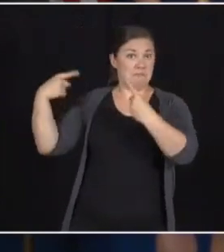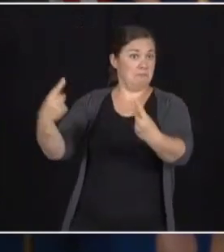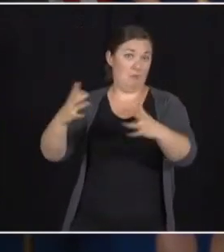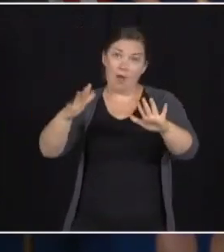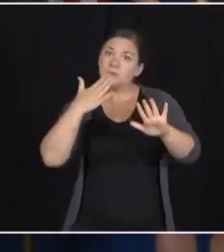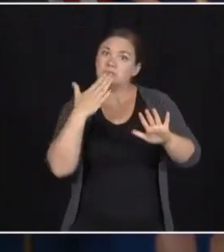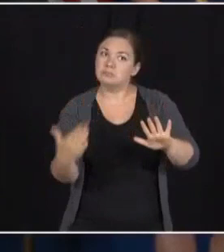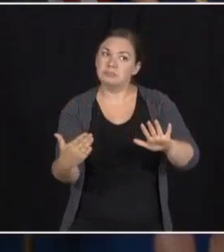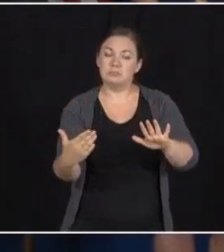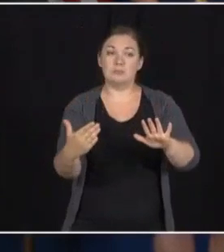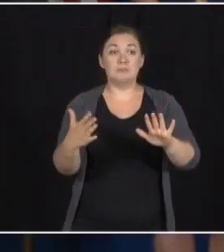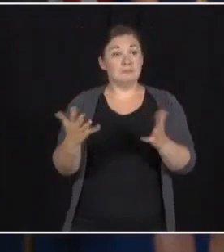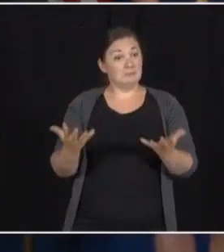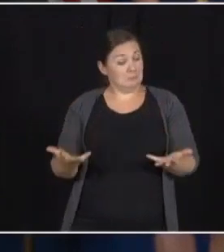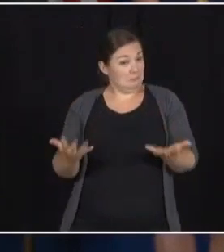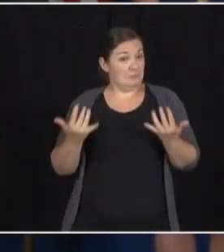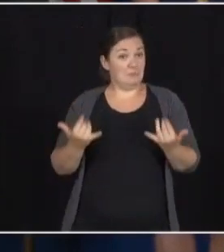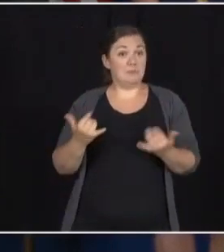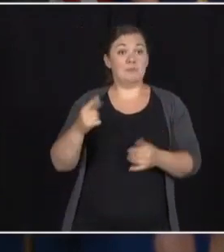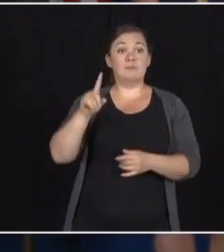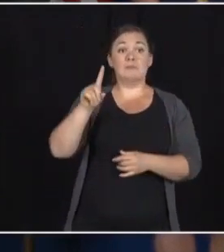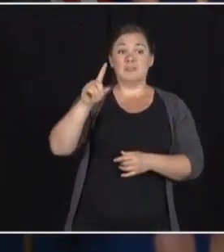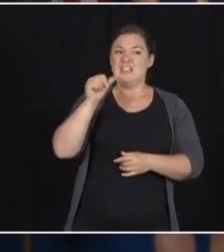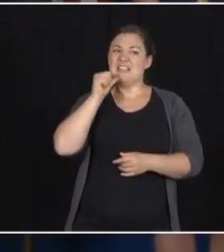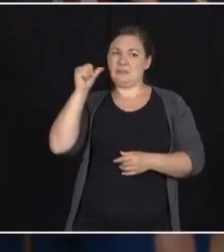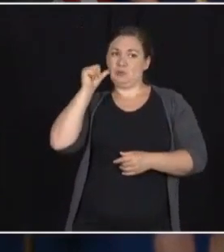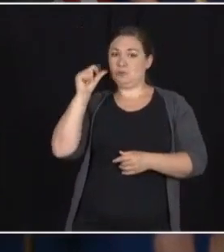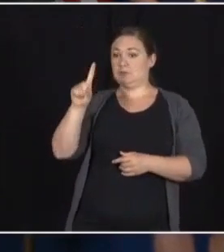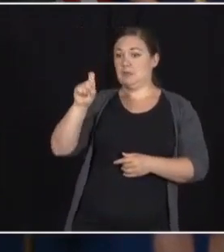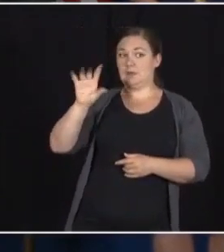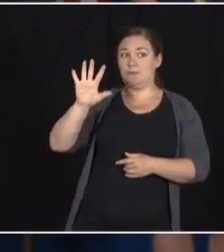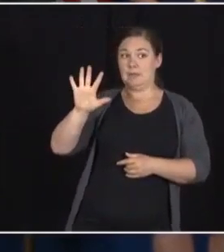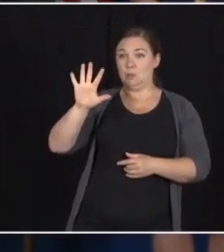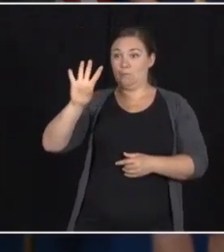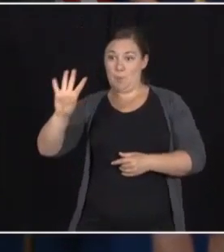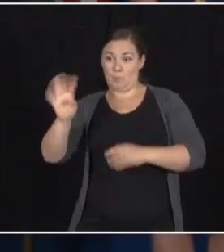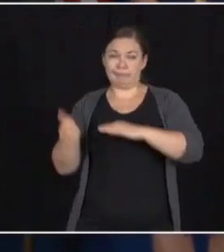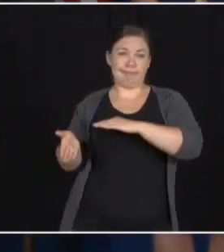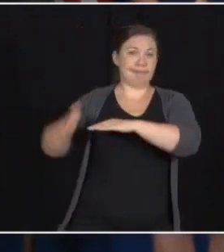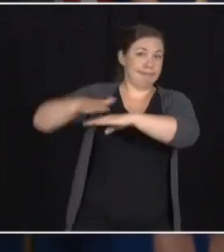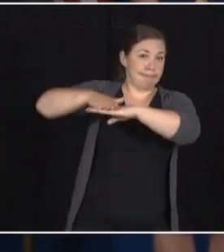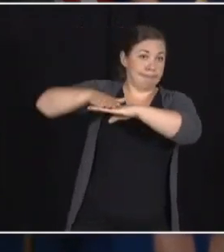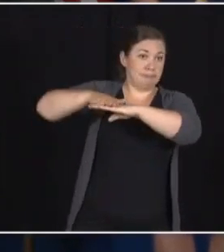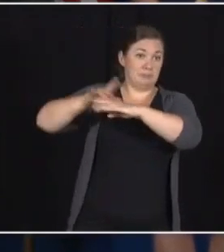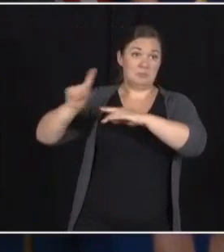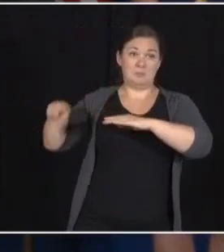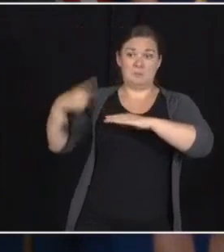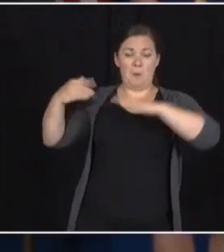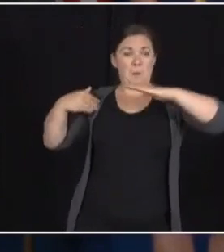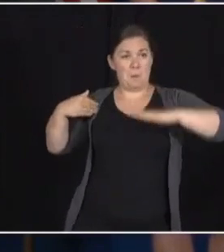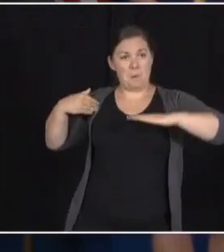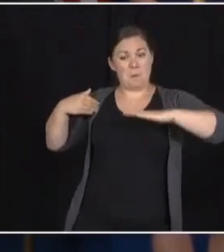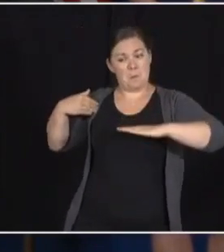as far as we can. We are fortunate that we haven't seen huge outbreaks and I think that is very good news.